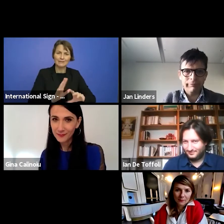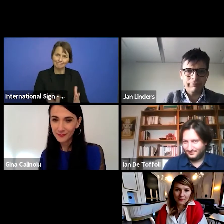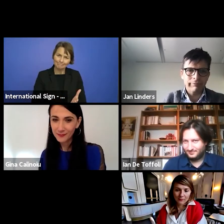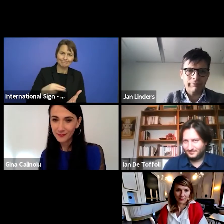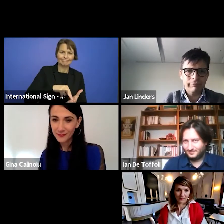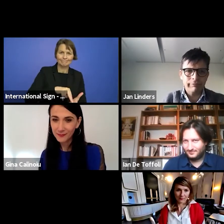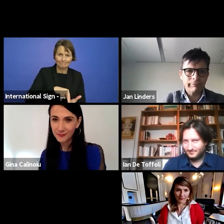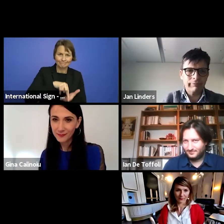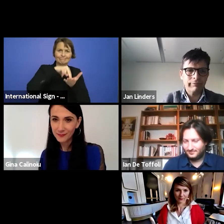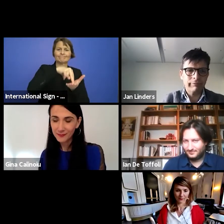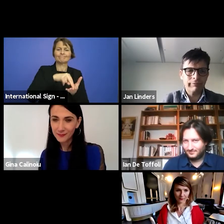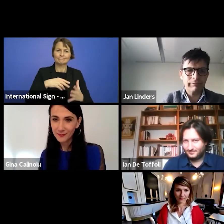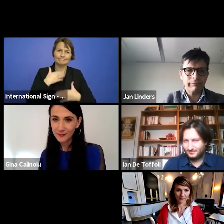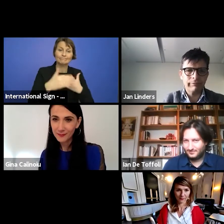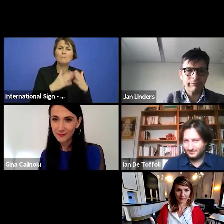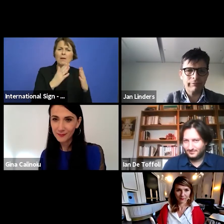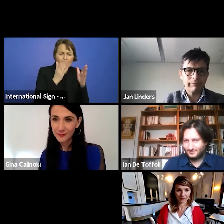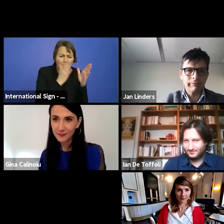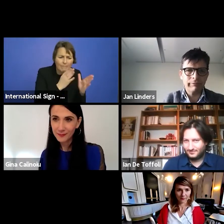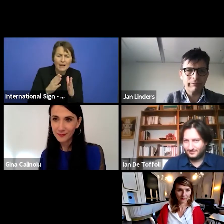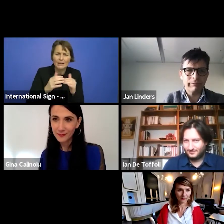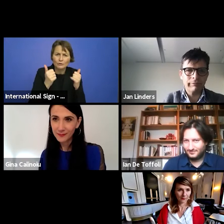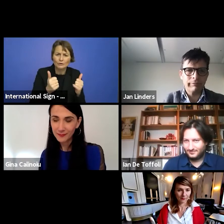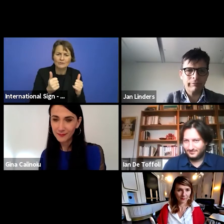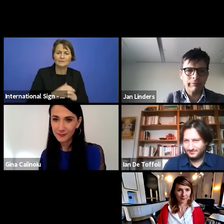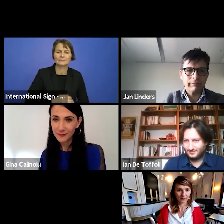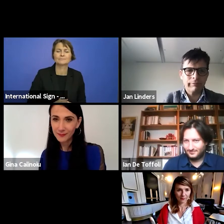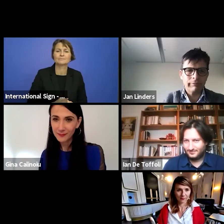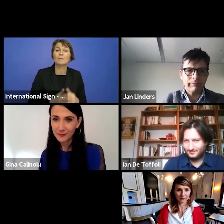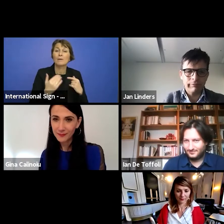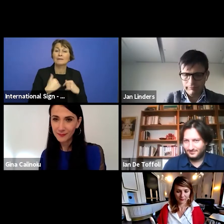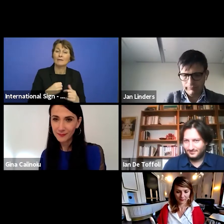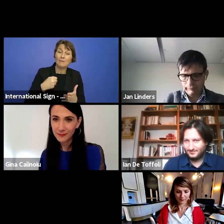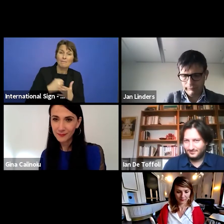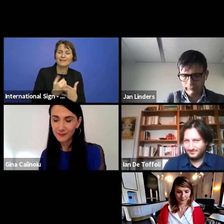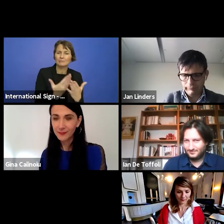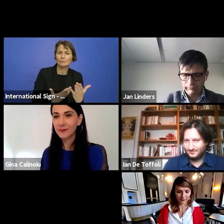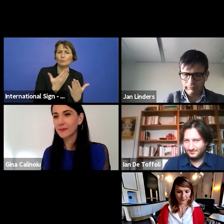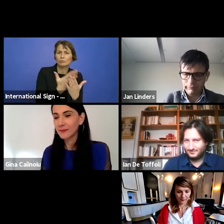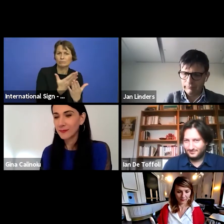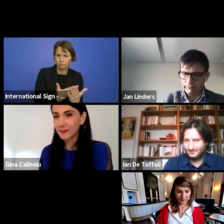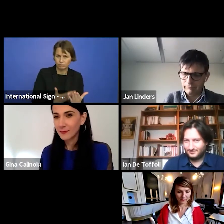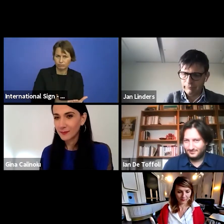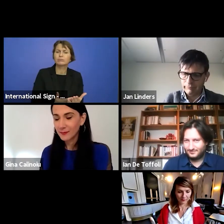of such a plan. The full list of recommendations can be found in a statement by Pearle* entitled: